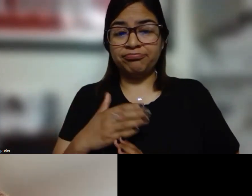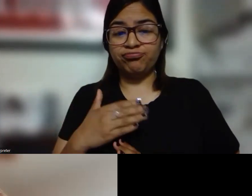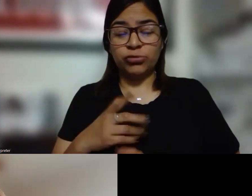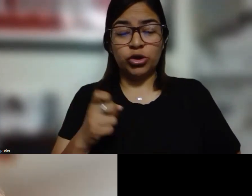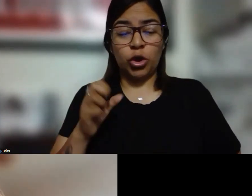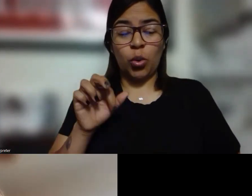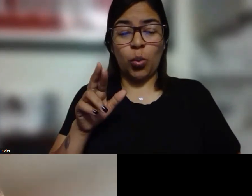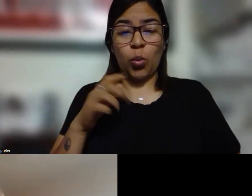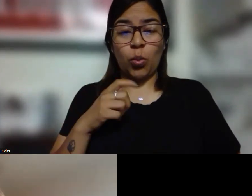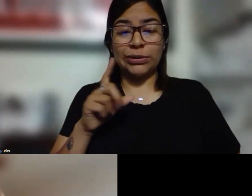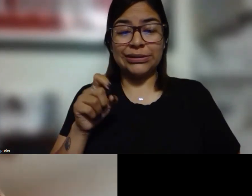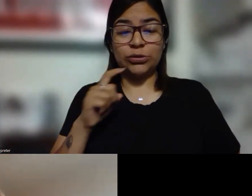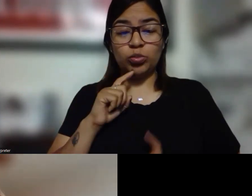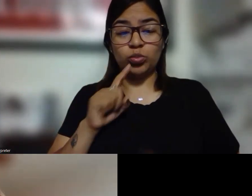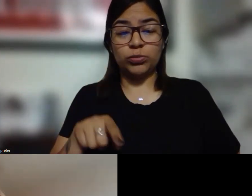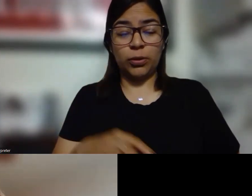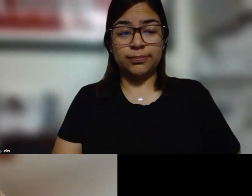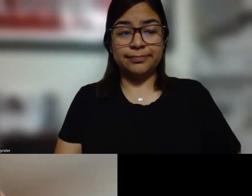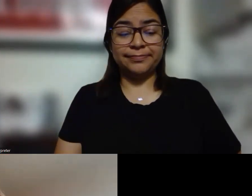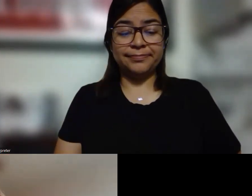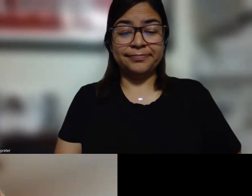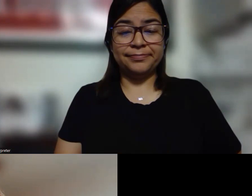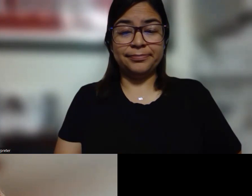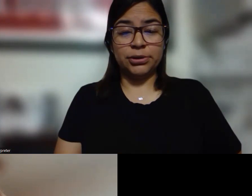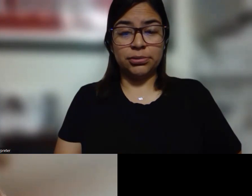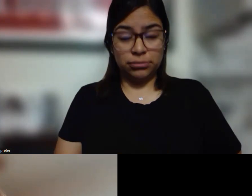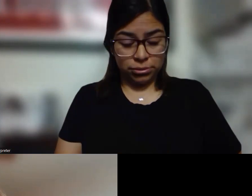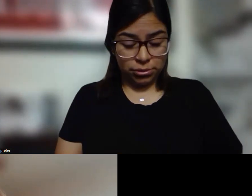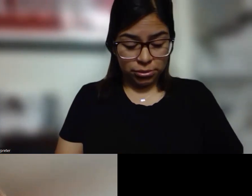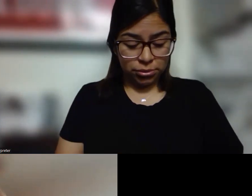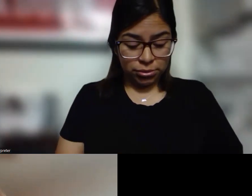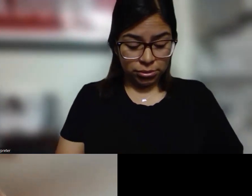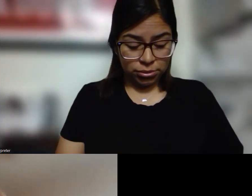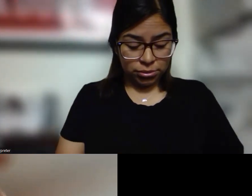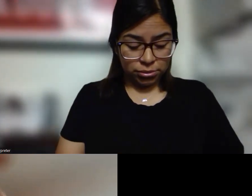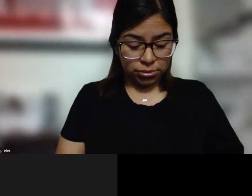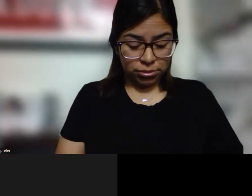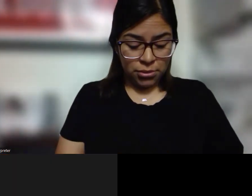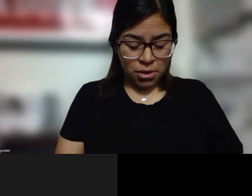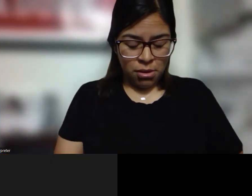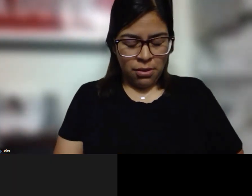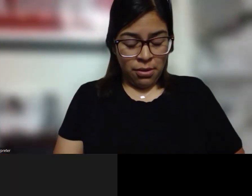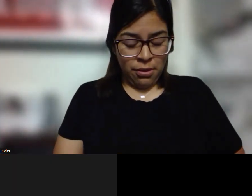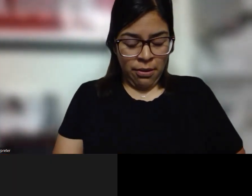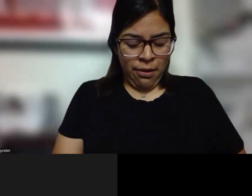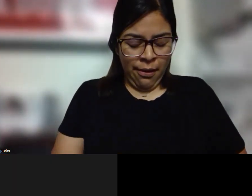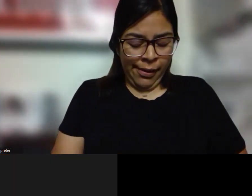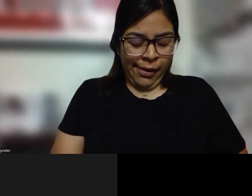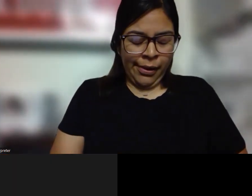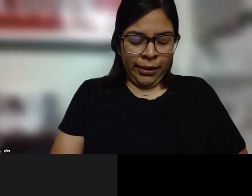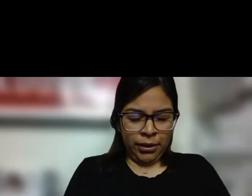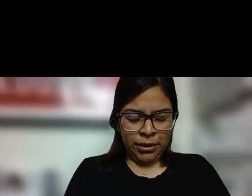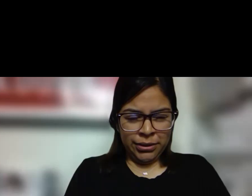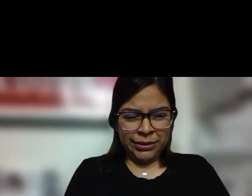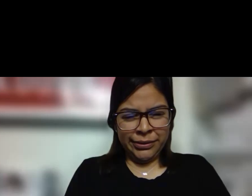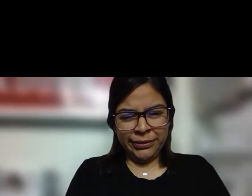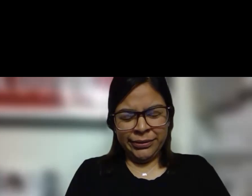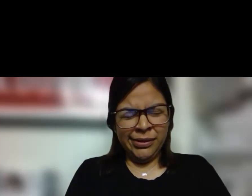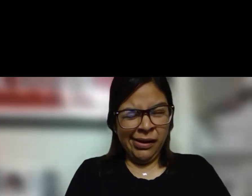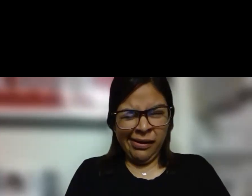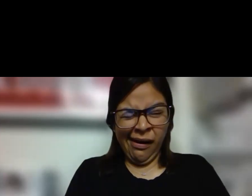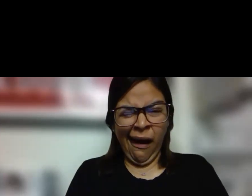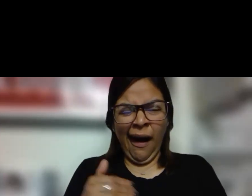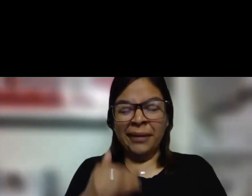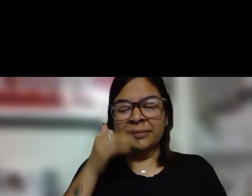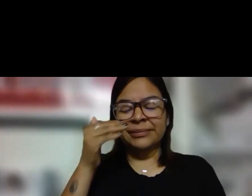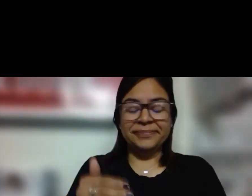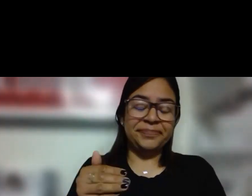app okay so next up we have our training work group and our two